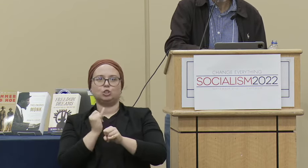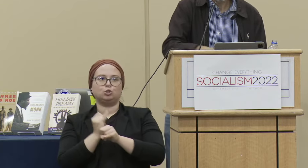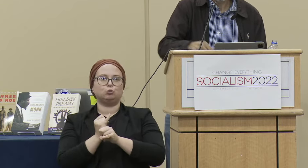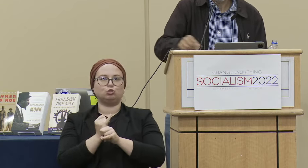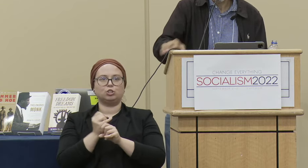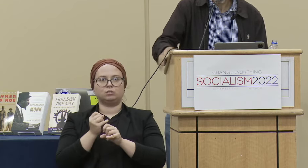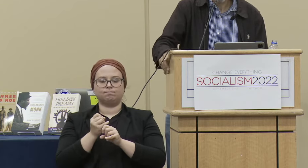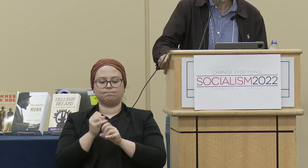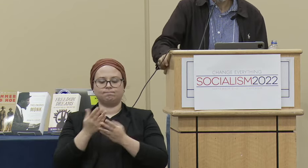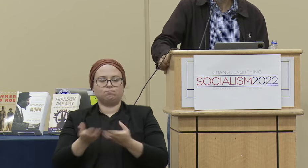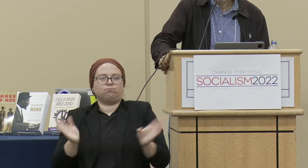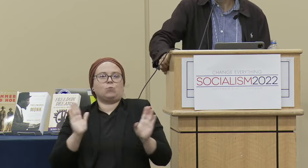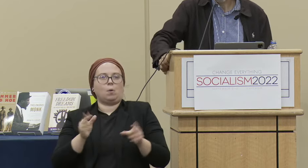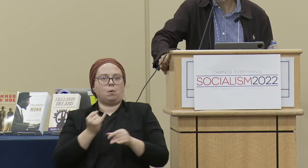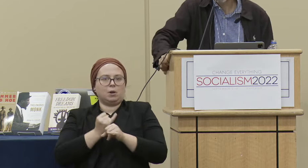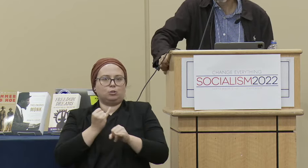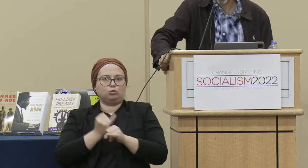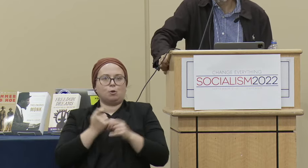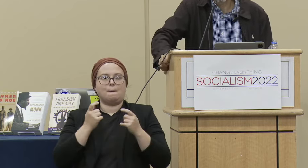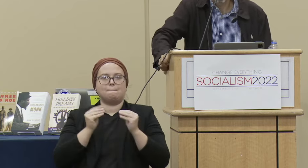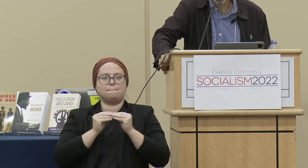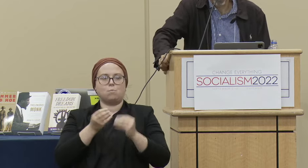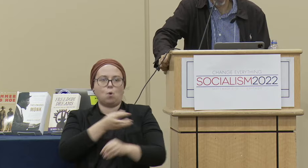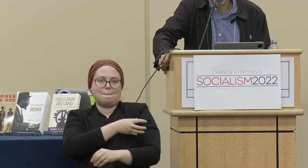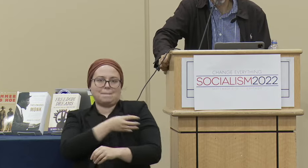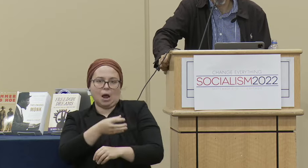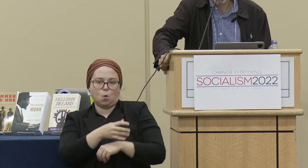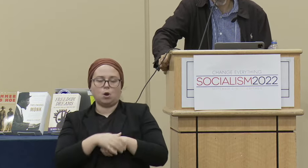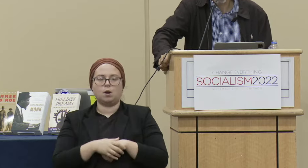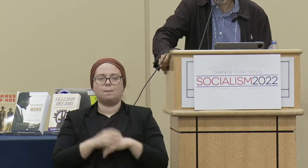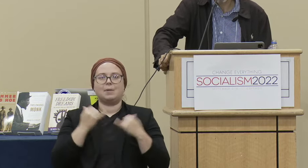institutions greater power. But right now it's under assault by